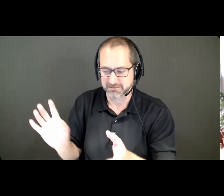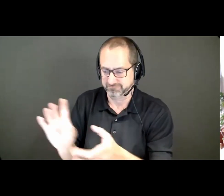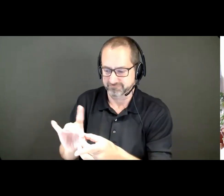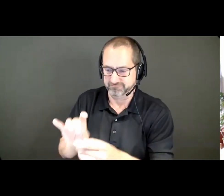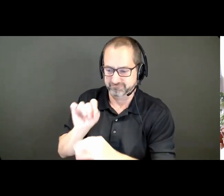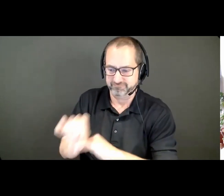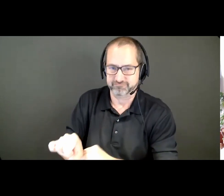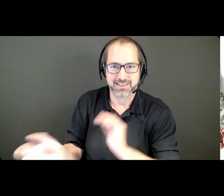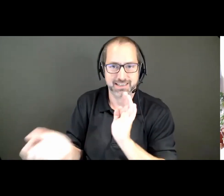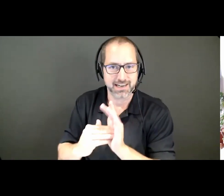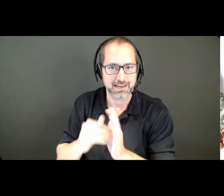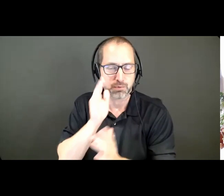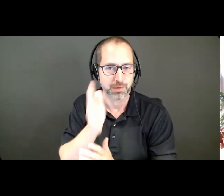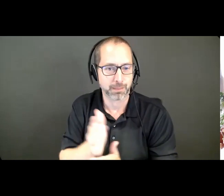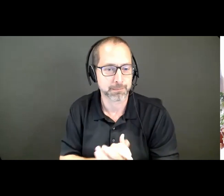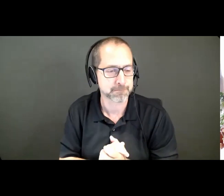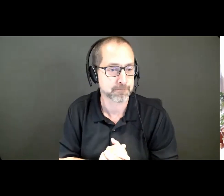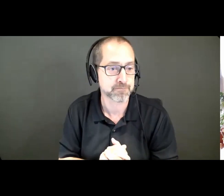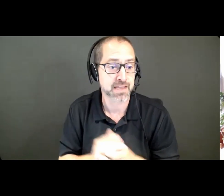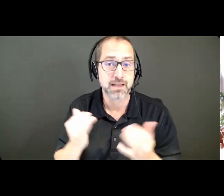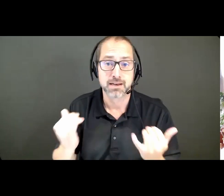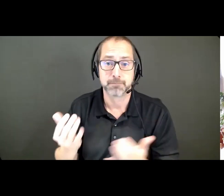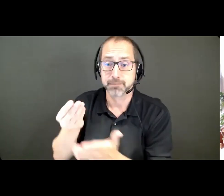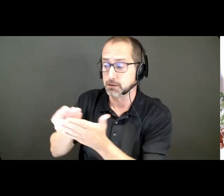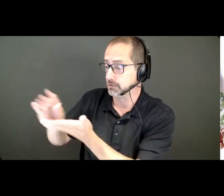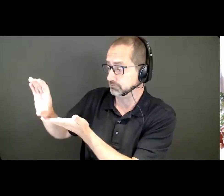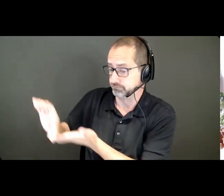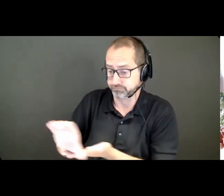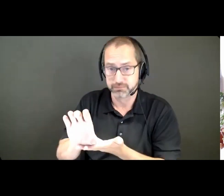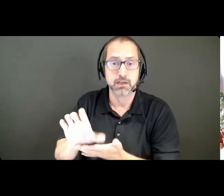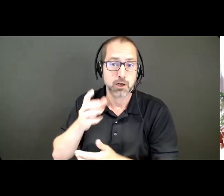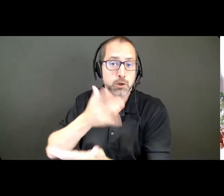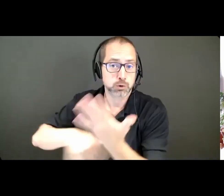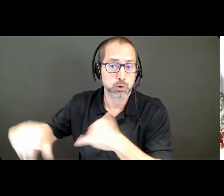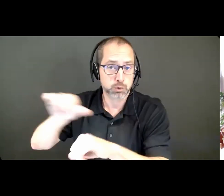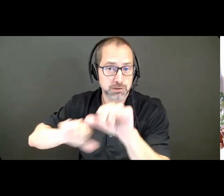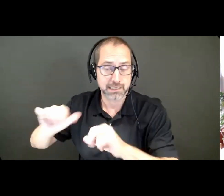This project was funded with a Social Science and Humanities Research Council Connection Grant.